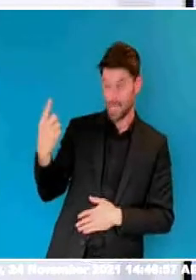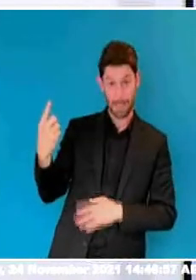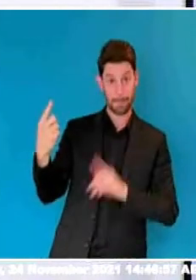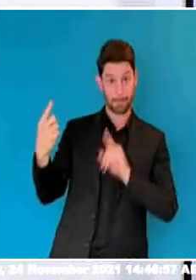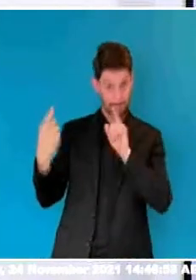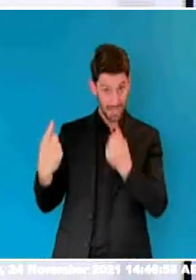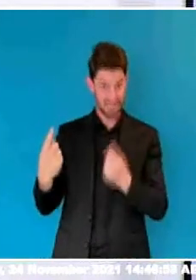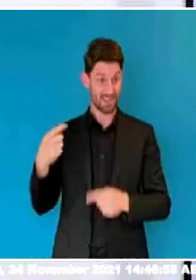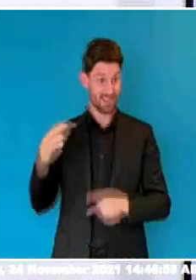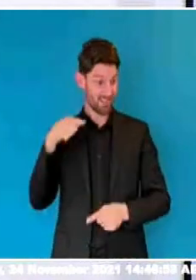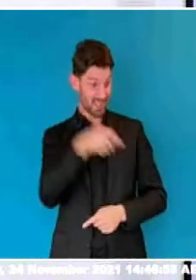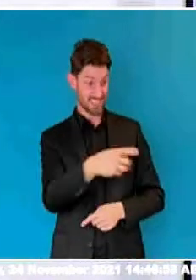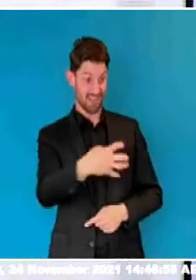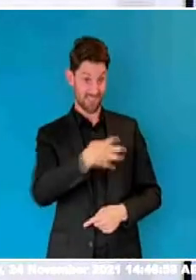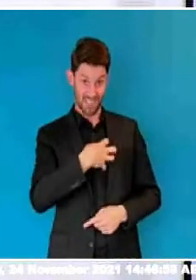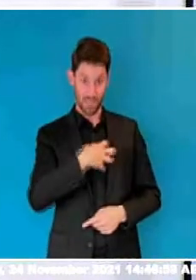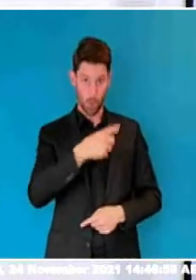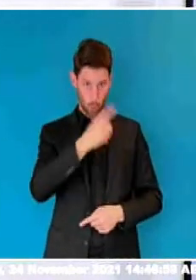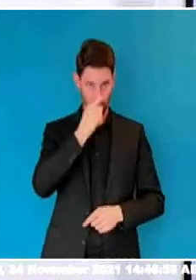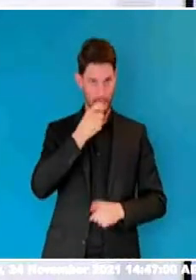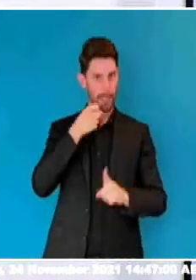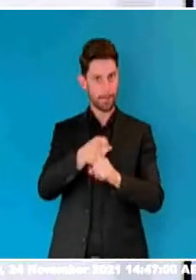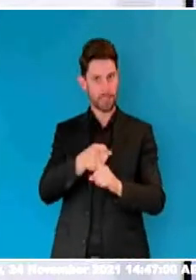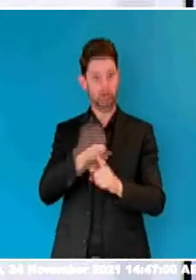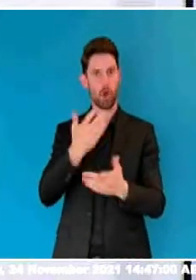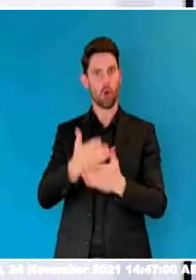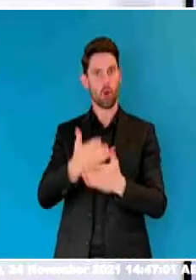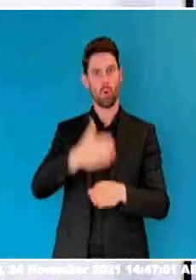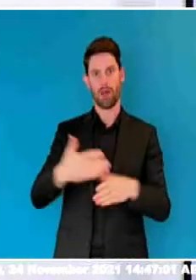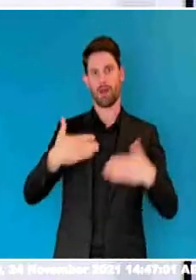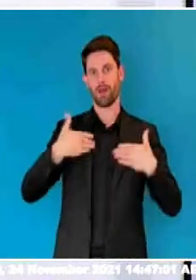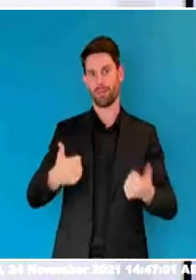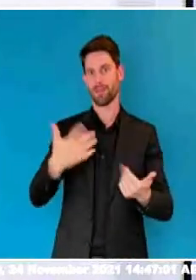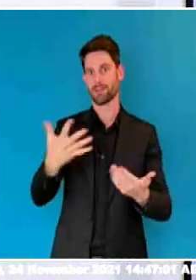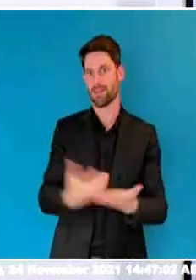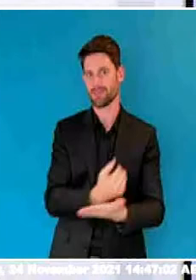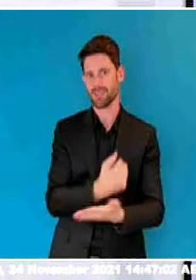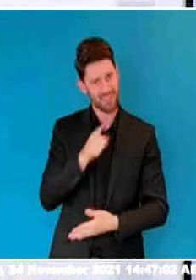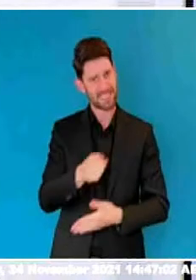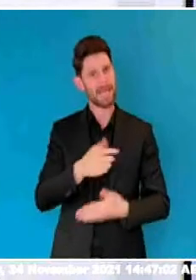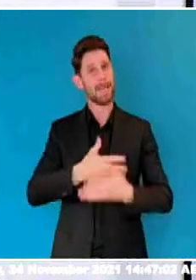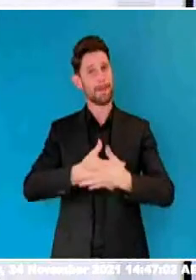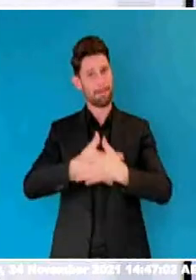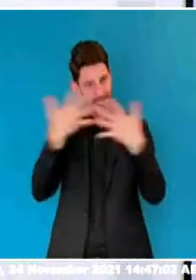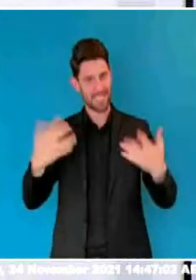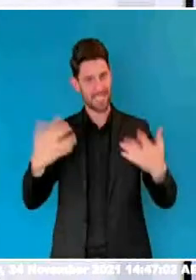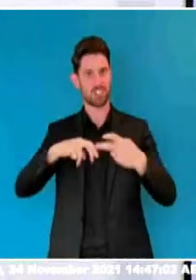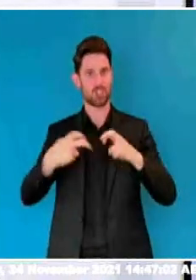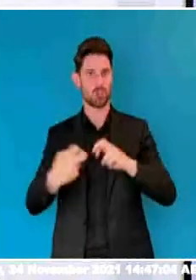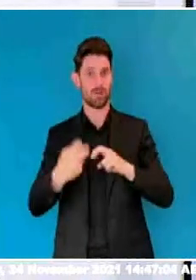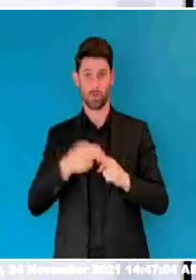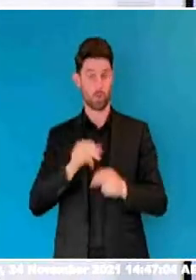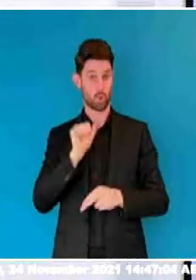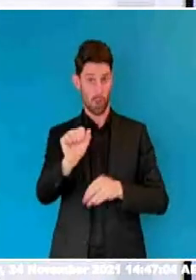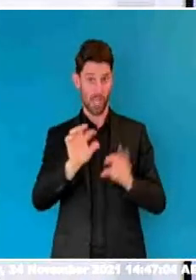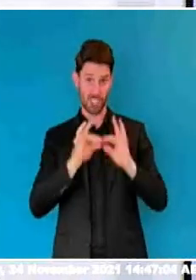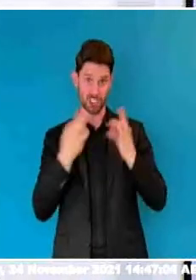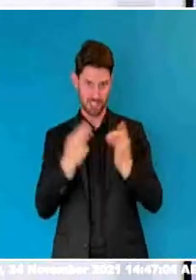health and safety, that is an issue, is it not, that engages your agency but also the